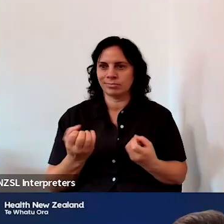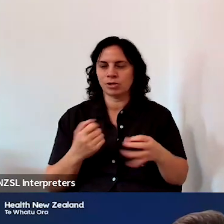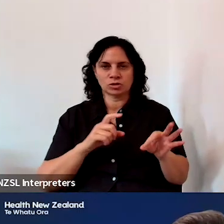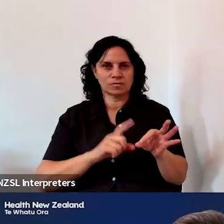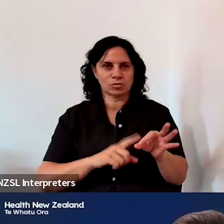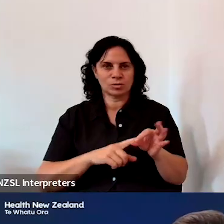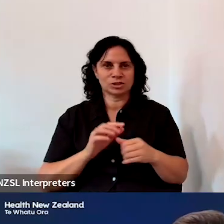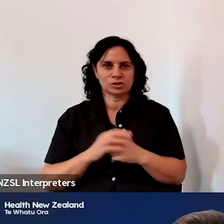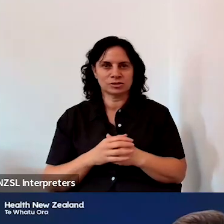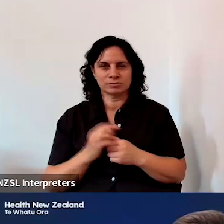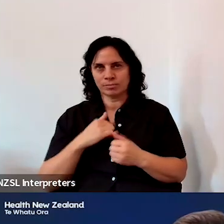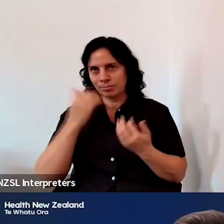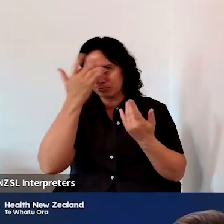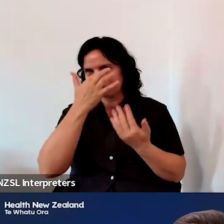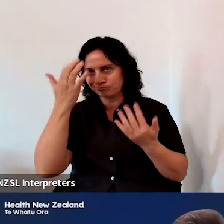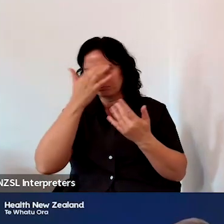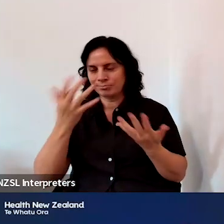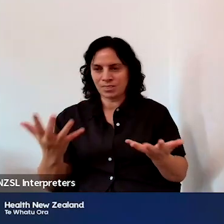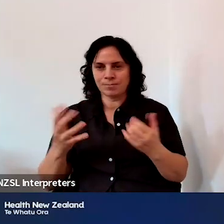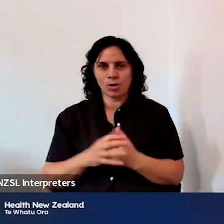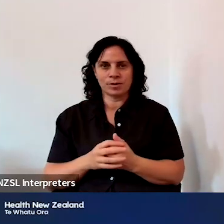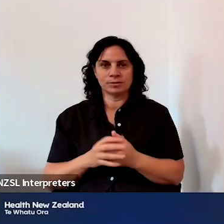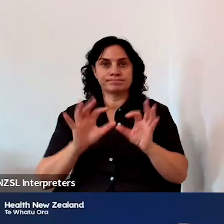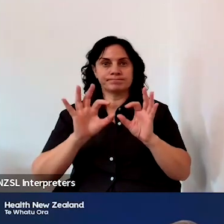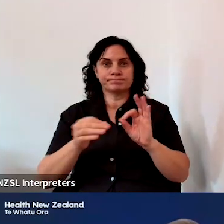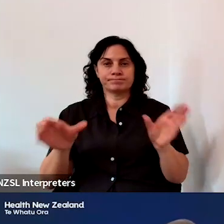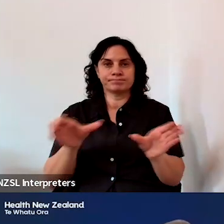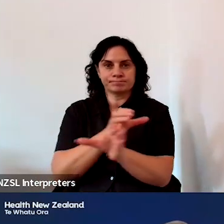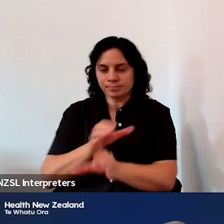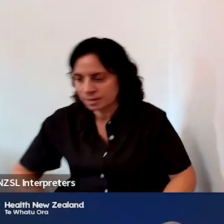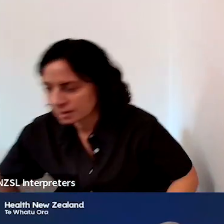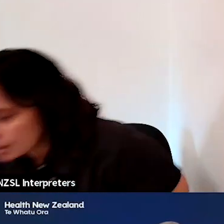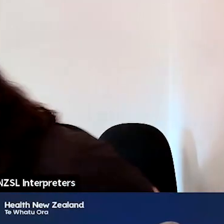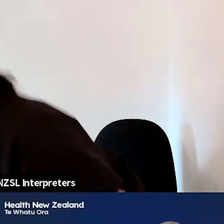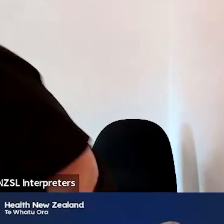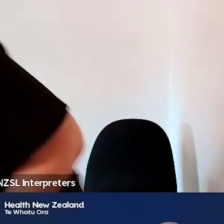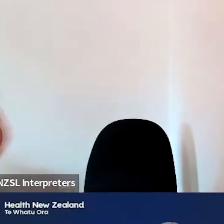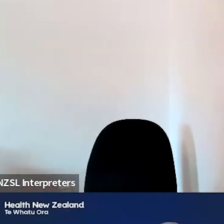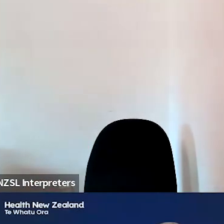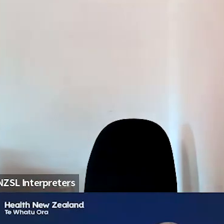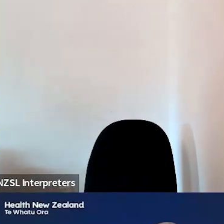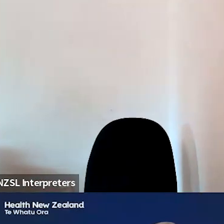I sort of in my mind at the moment. Yeah, it really is rich for the picking Kirsten.